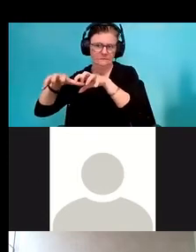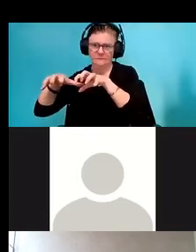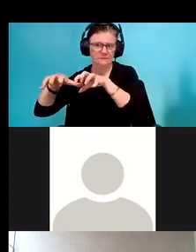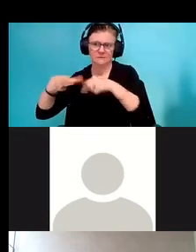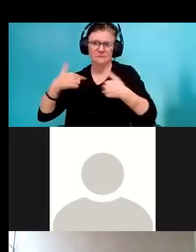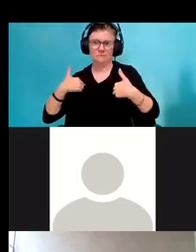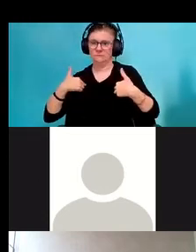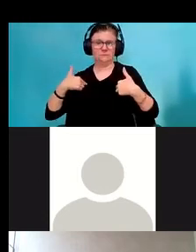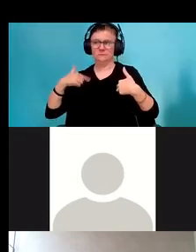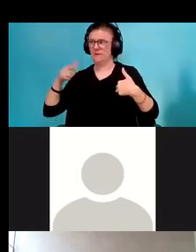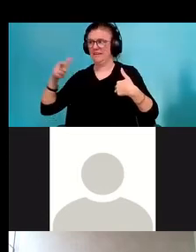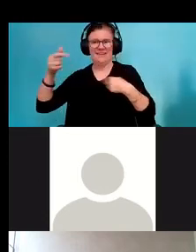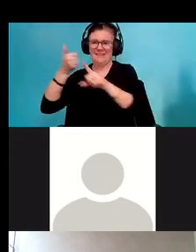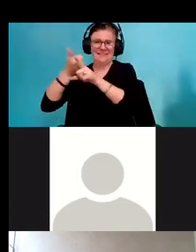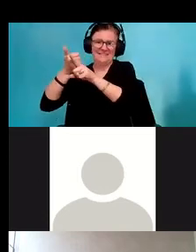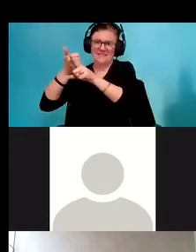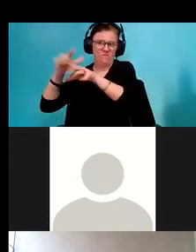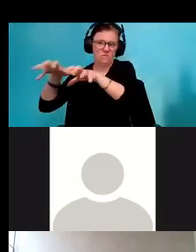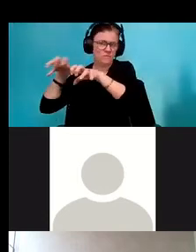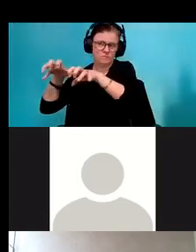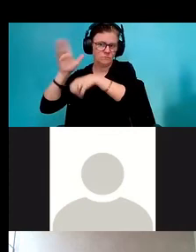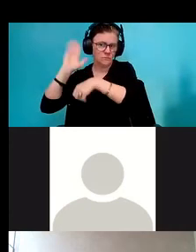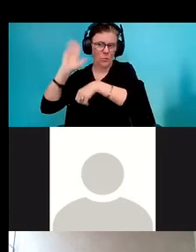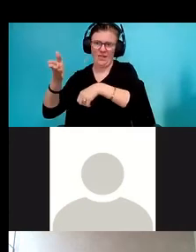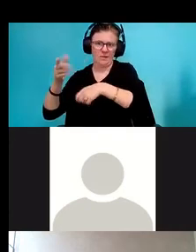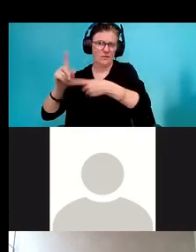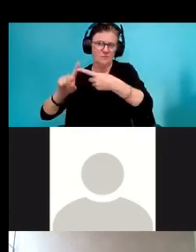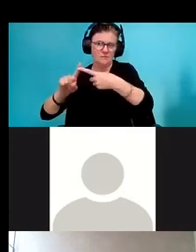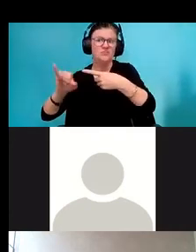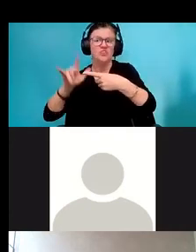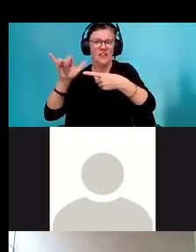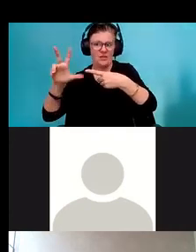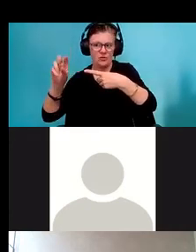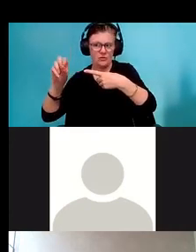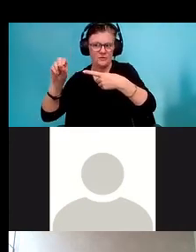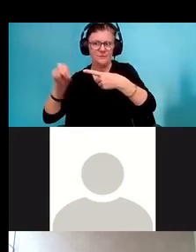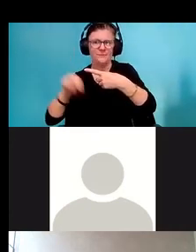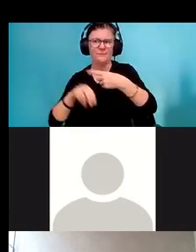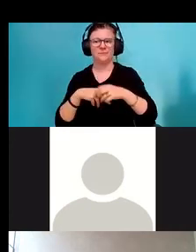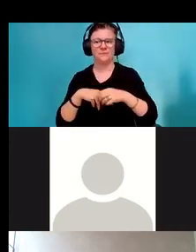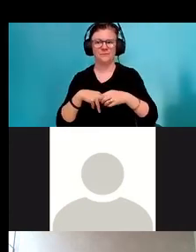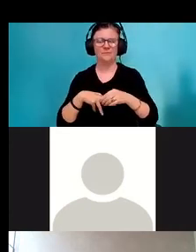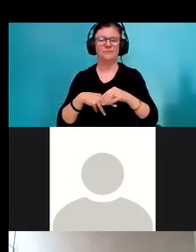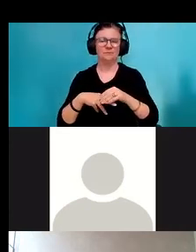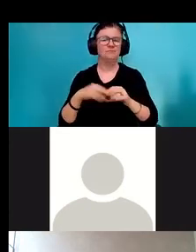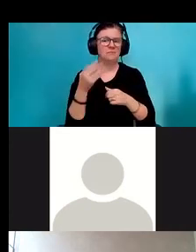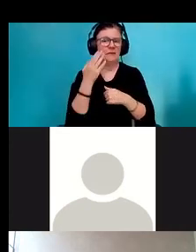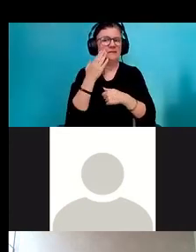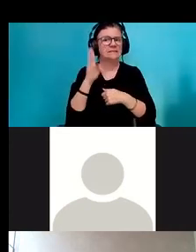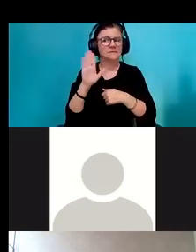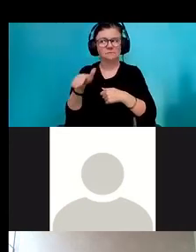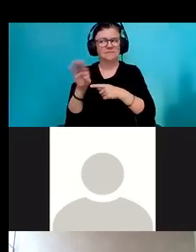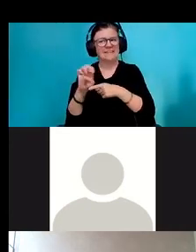into the Just Grants system by the end of July 30. And I believe that's Eastern time.